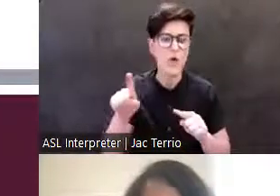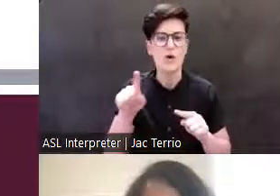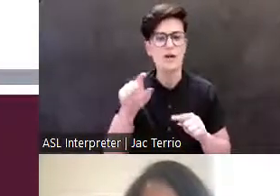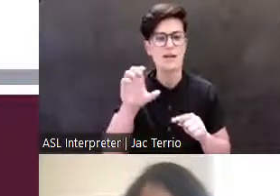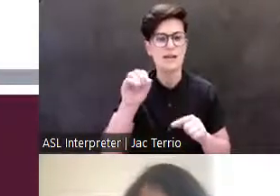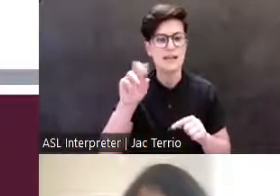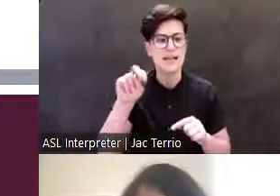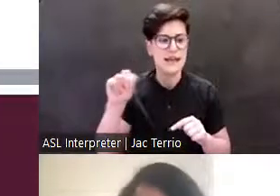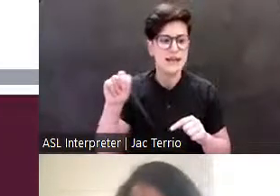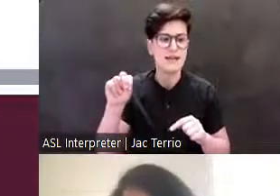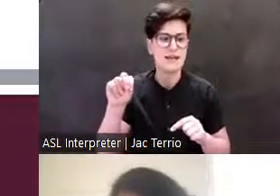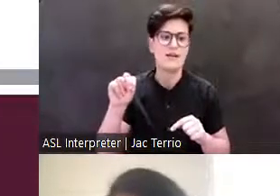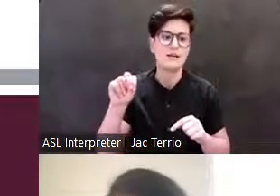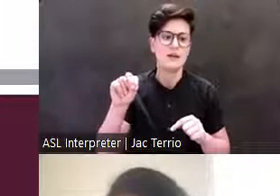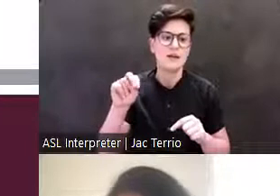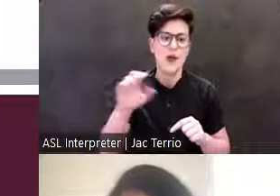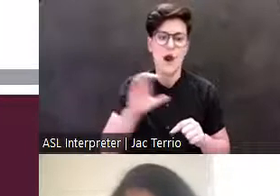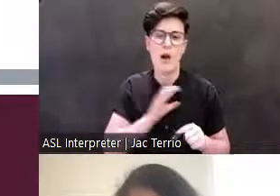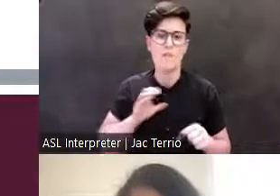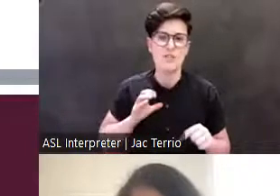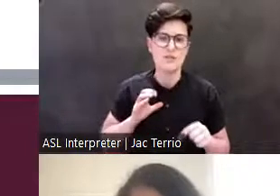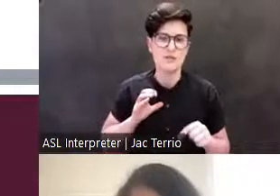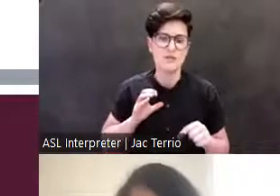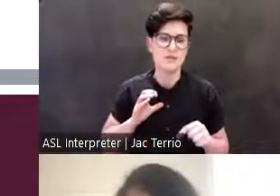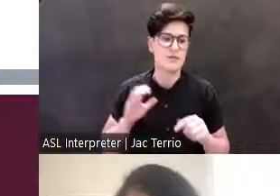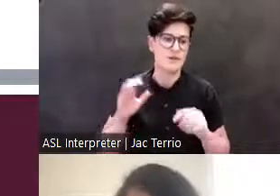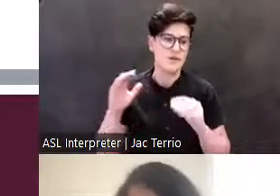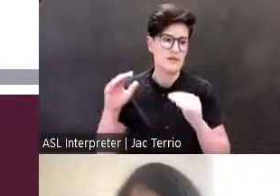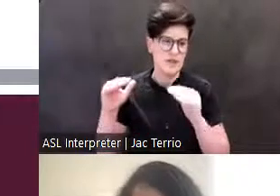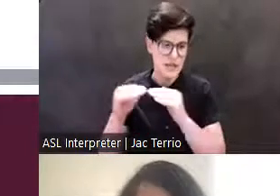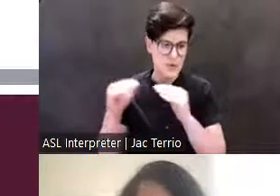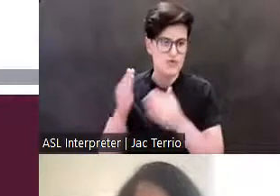Also, if you need help understanding your rights or reading more about what your rights